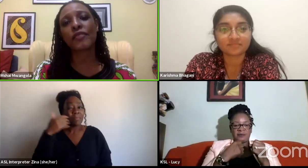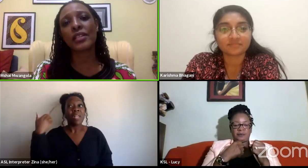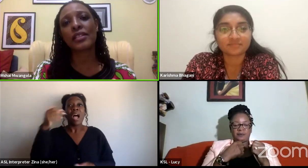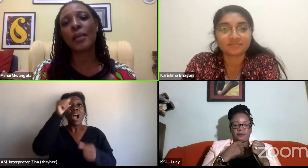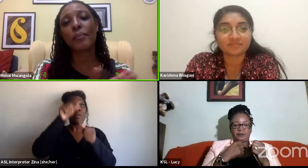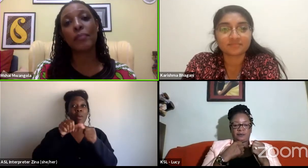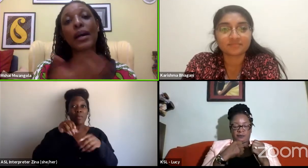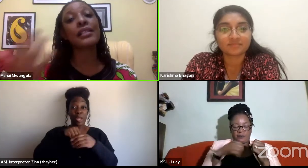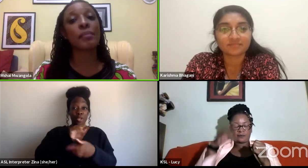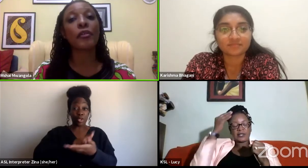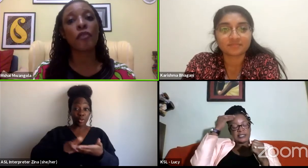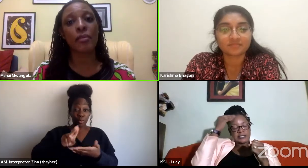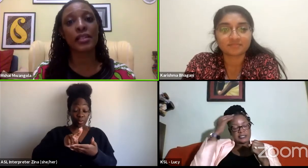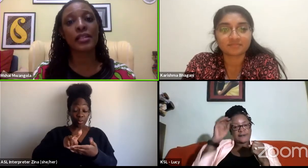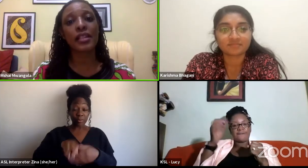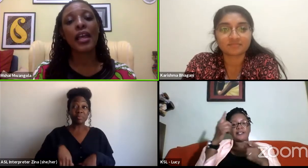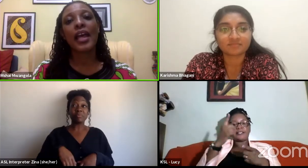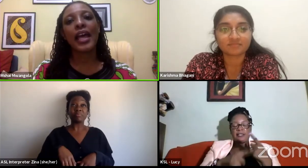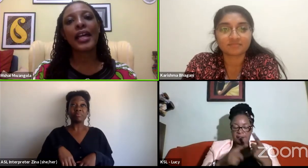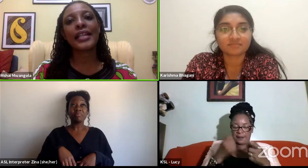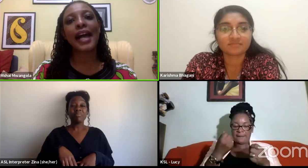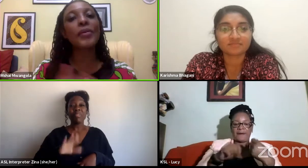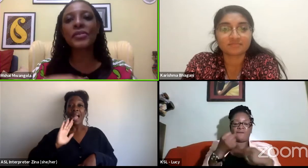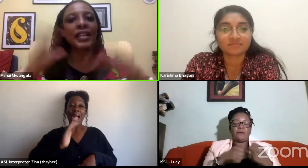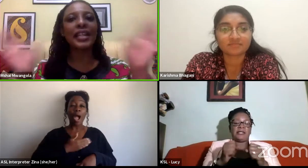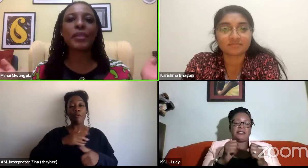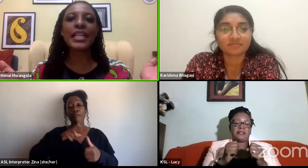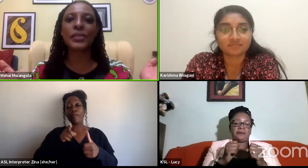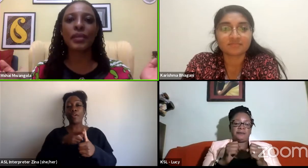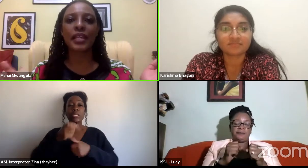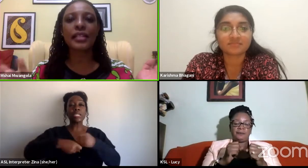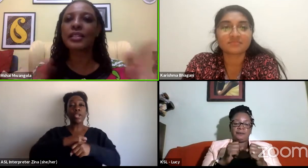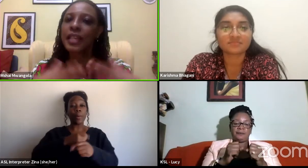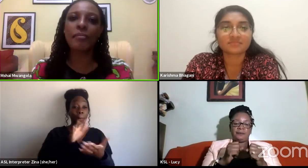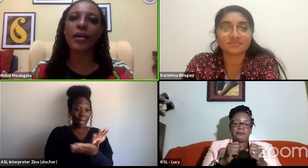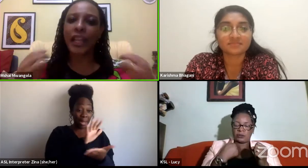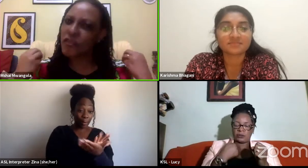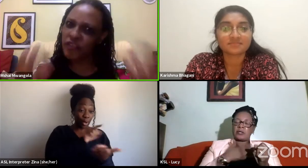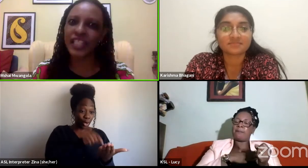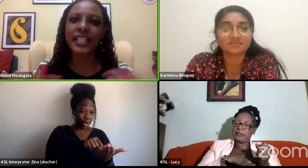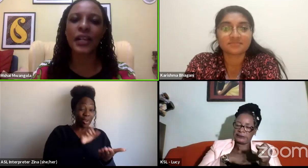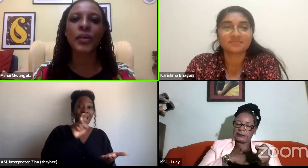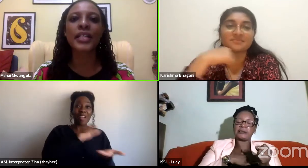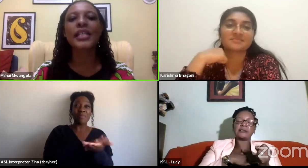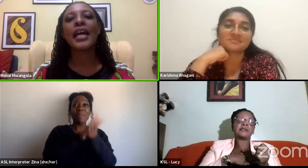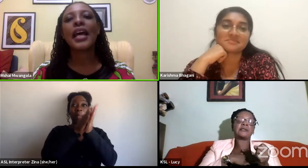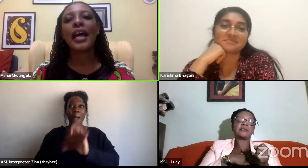first year paper is a performance. And I was really pleased with it. It came out, I could feel it had worked.